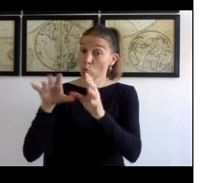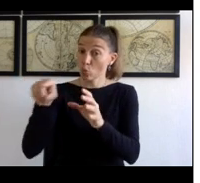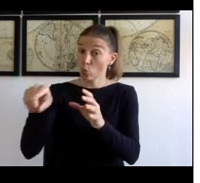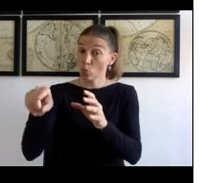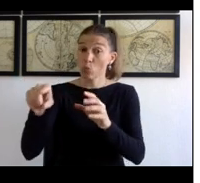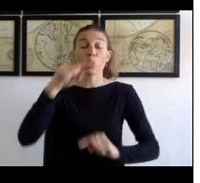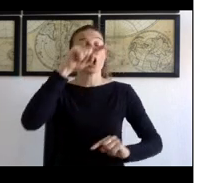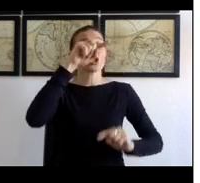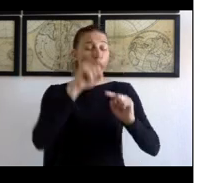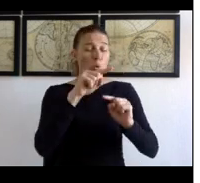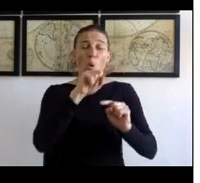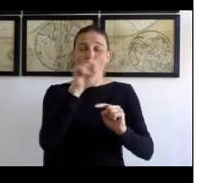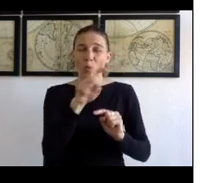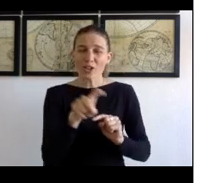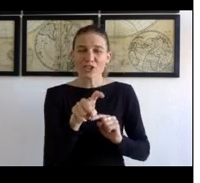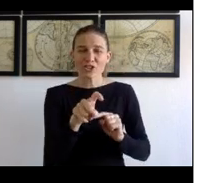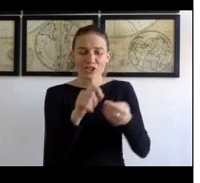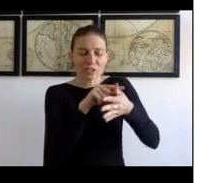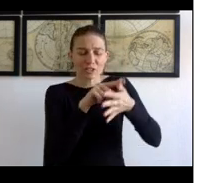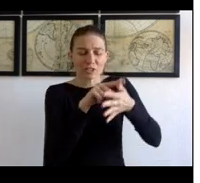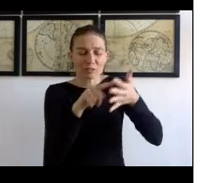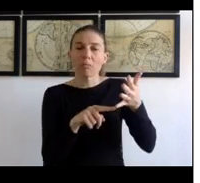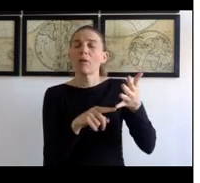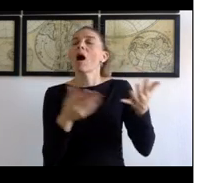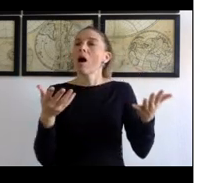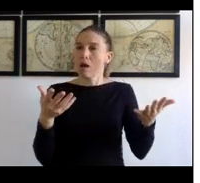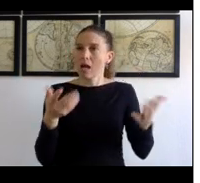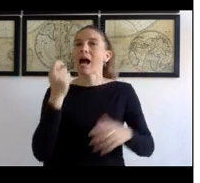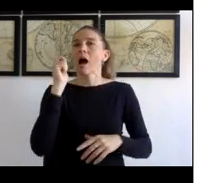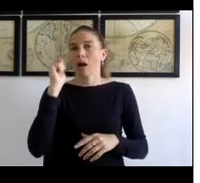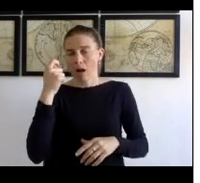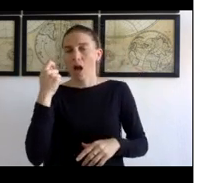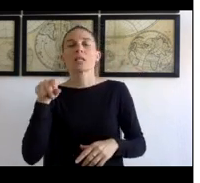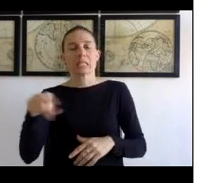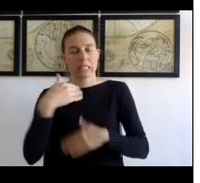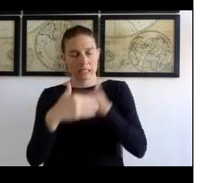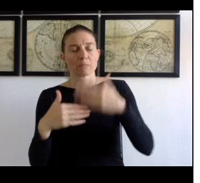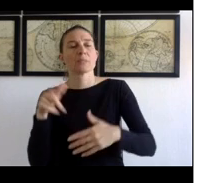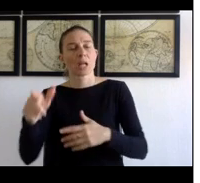it's something the disability movement in Kenya has advocated for, hoping